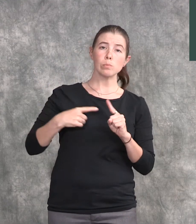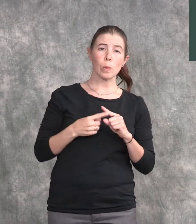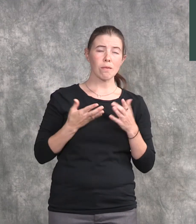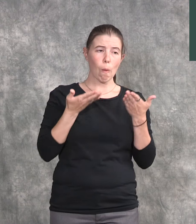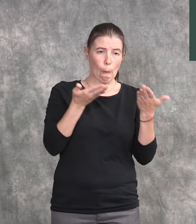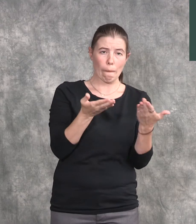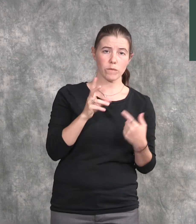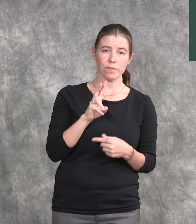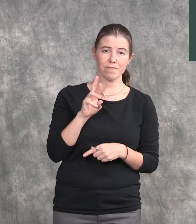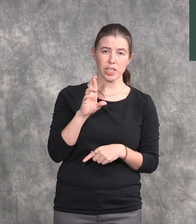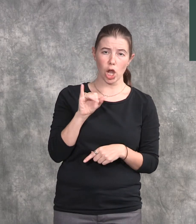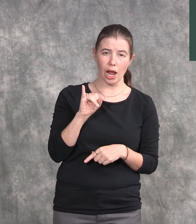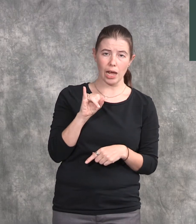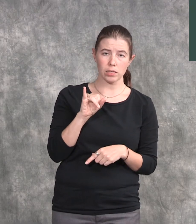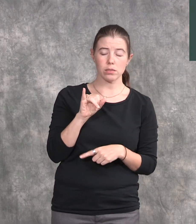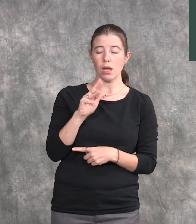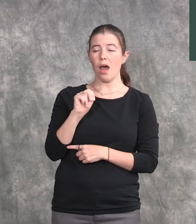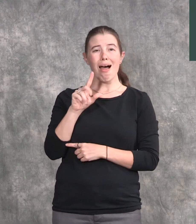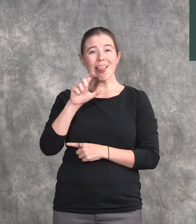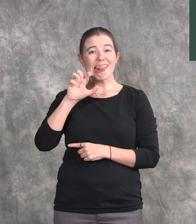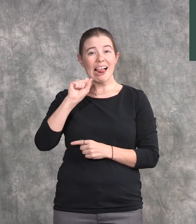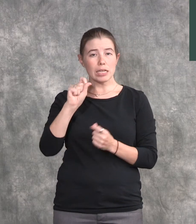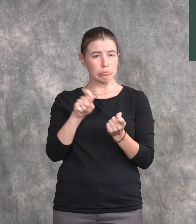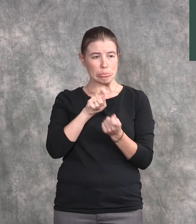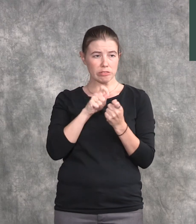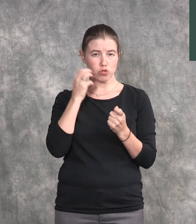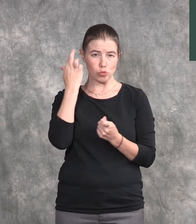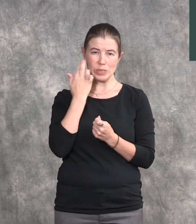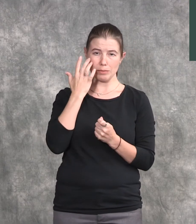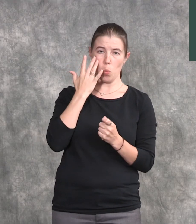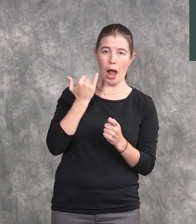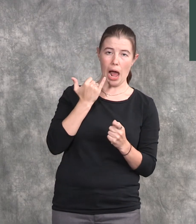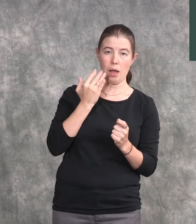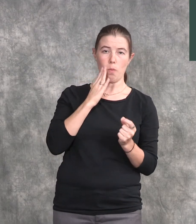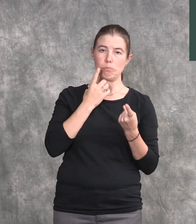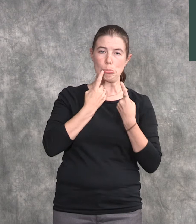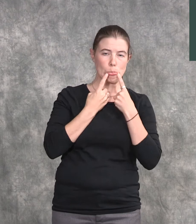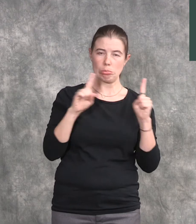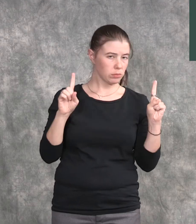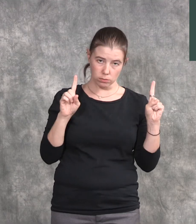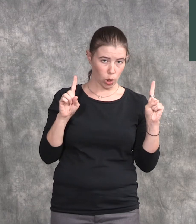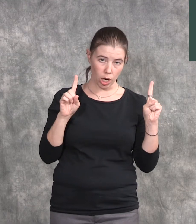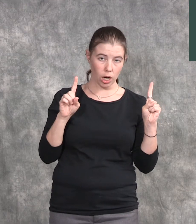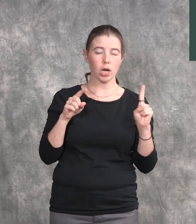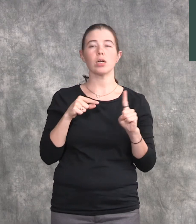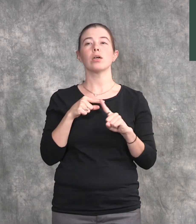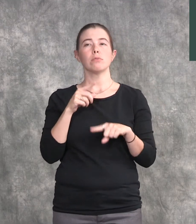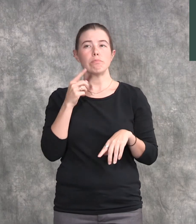Keep in mind, when offered VRI, unless there's a reason why you